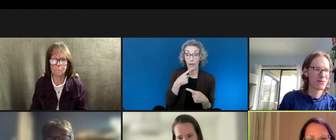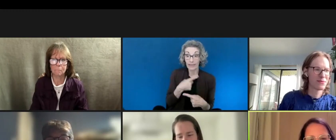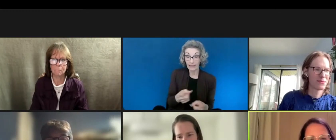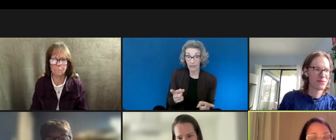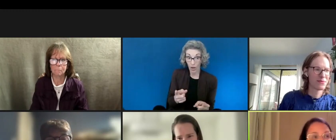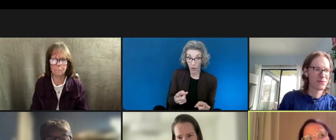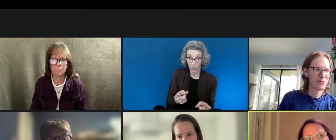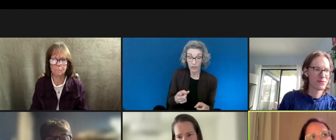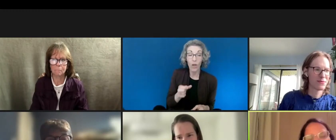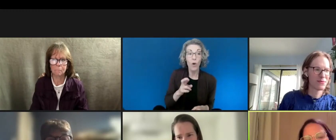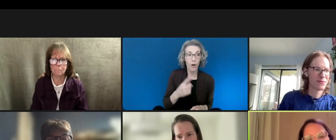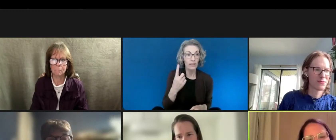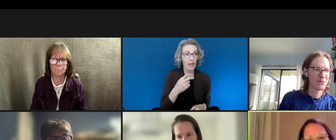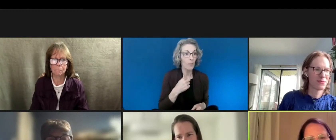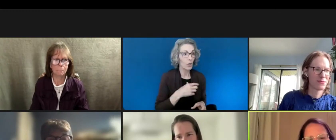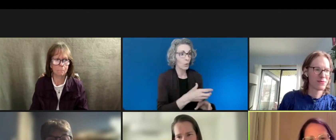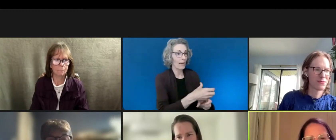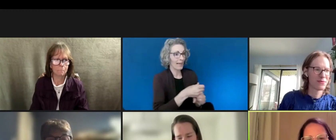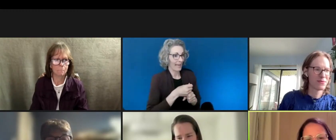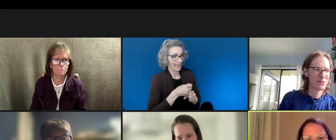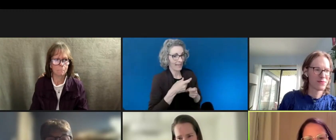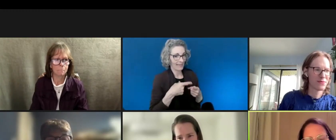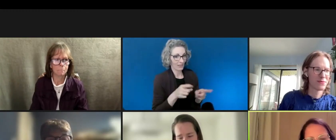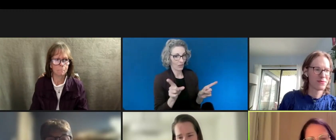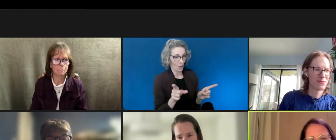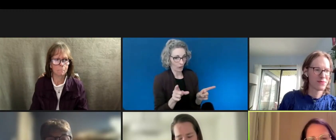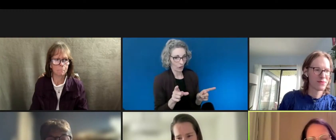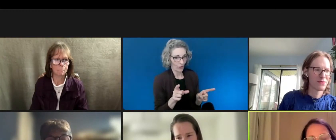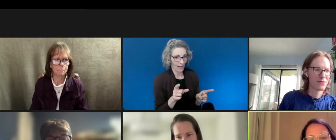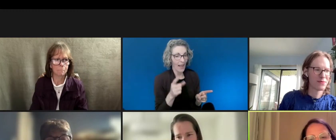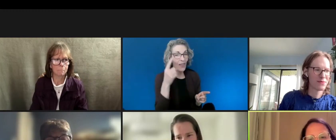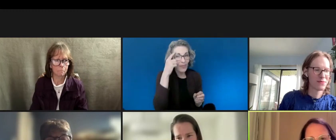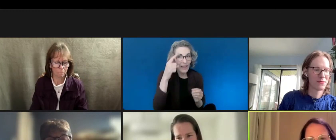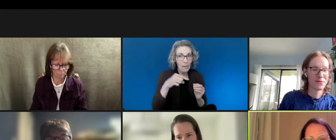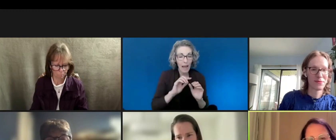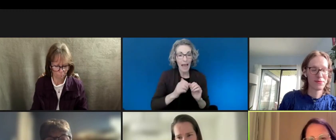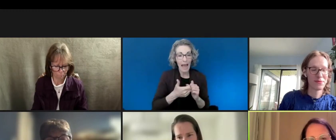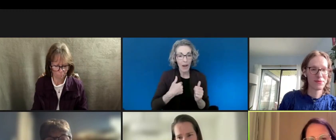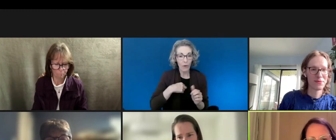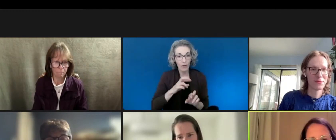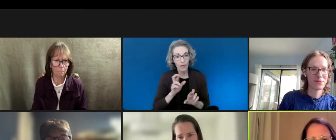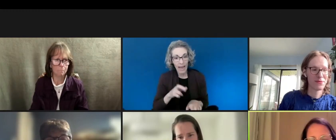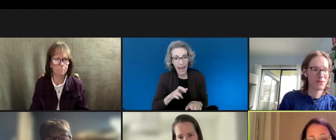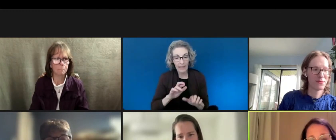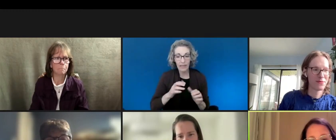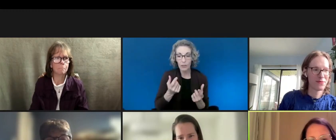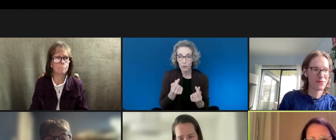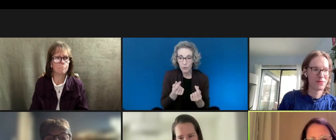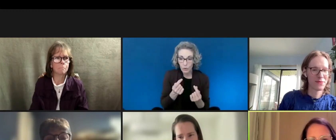And just reflecting on how we react, what do we do, how we offer the support in the best way we can.